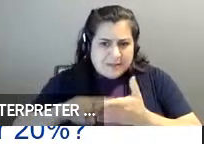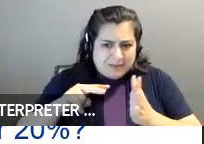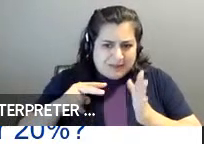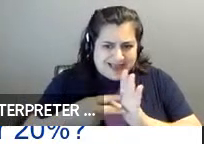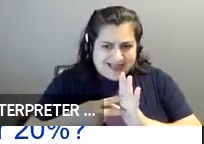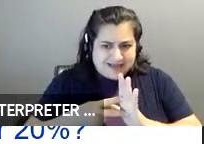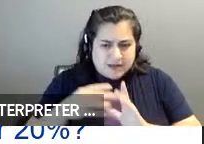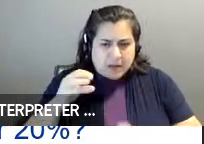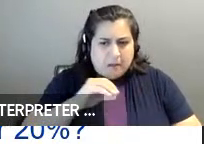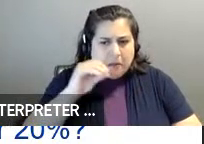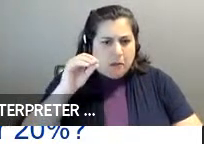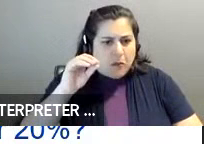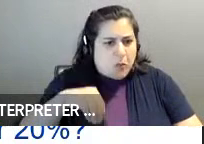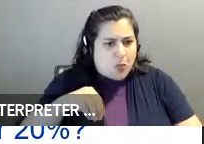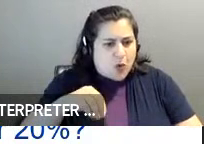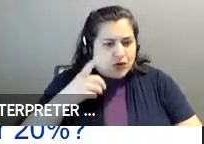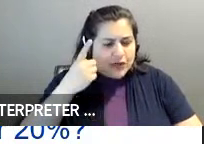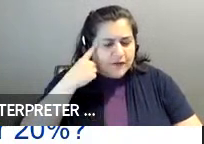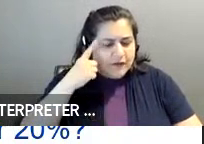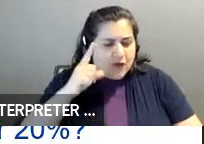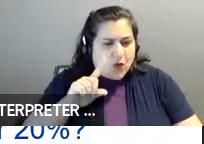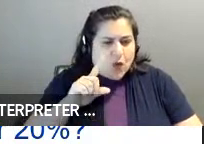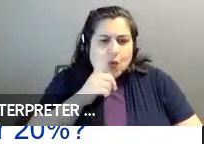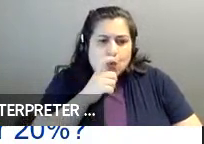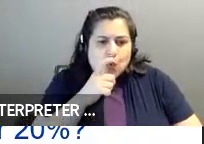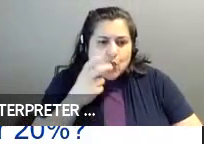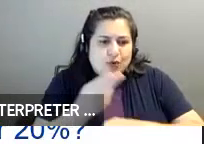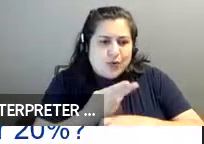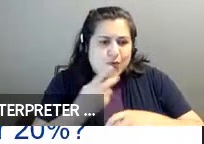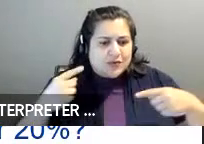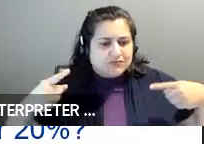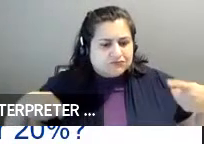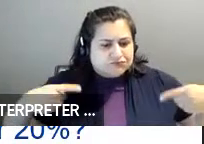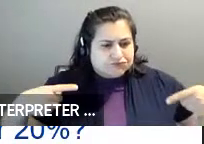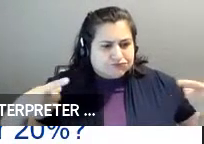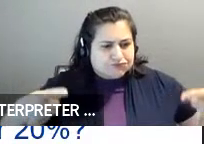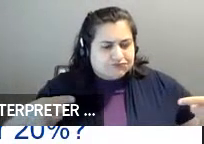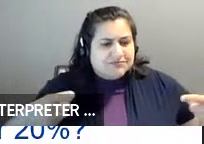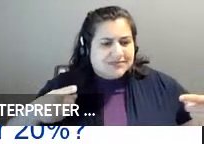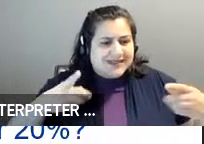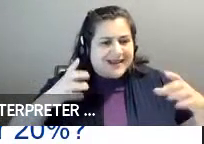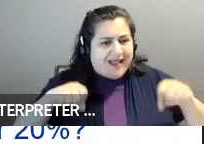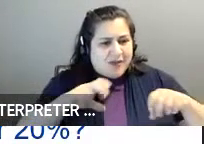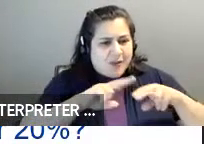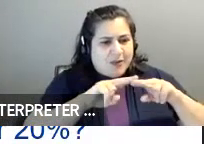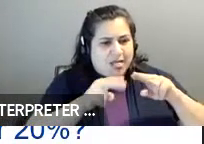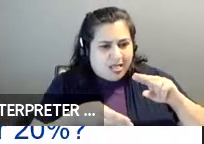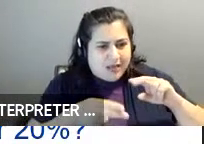the proportion of manual wheelchair users, so we still have a total of 100%.